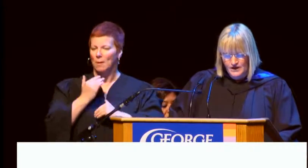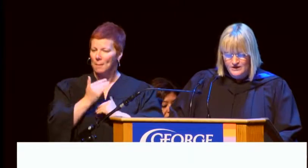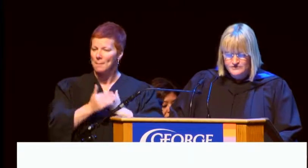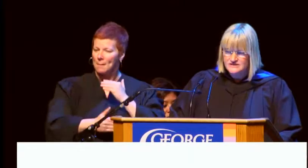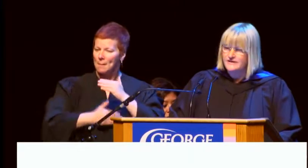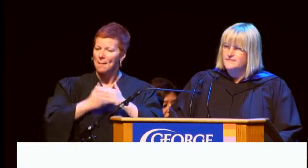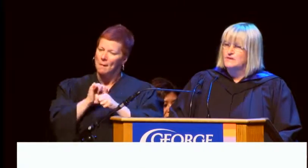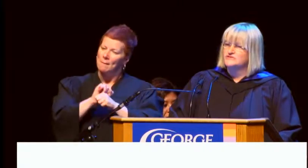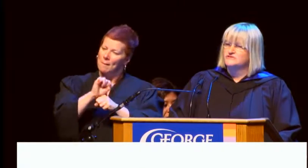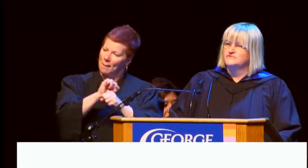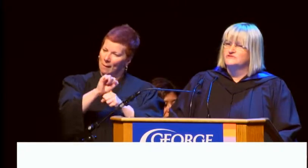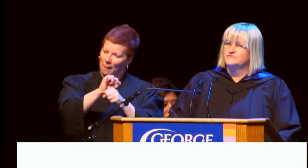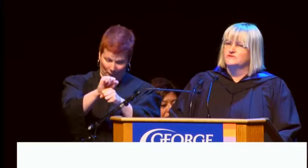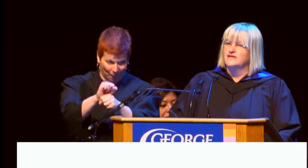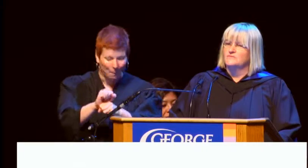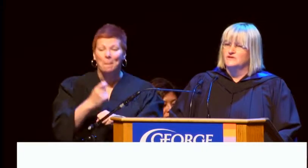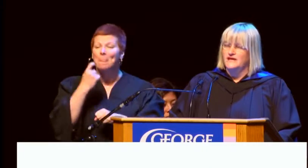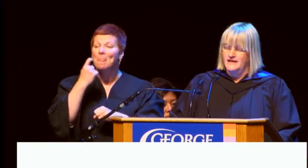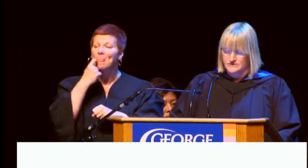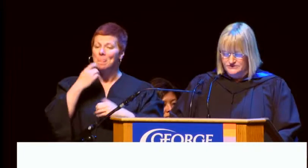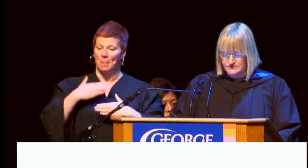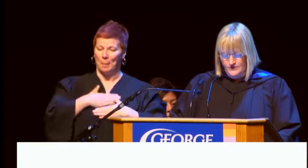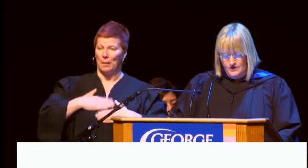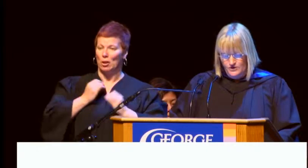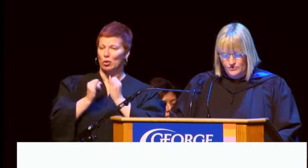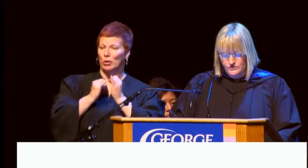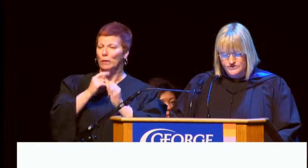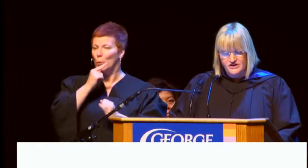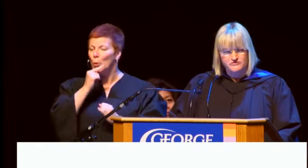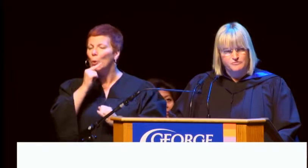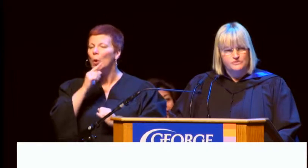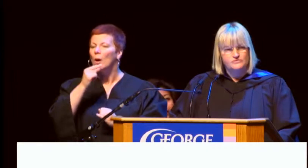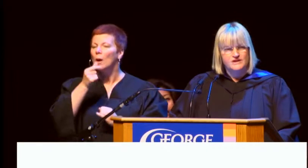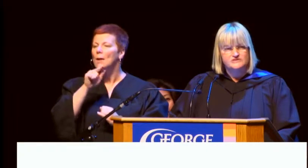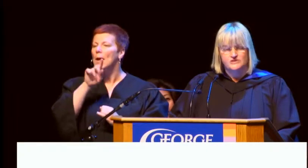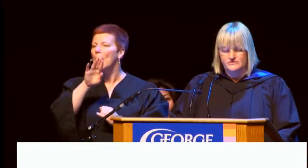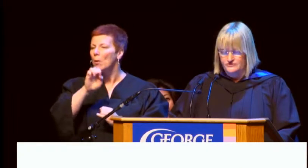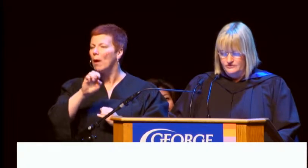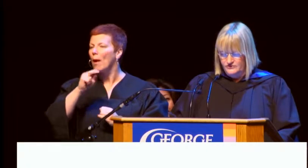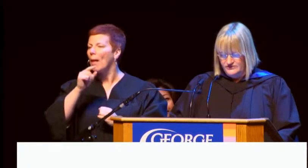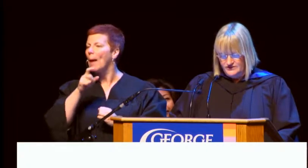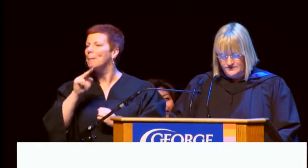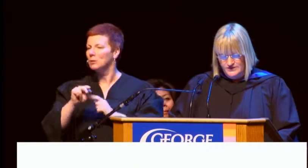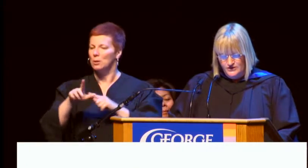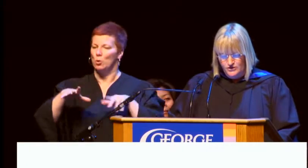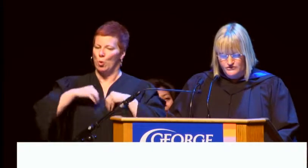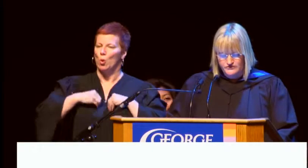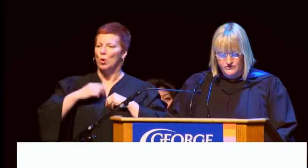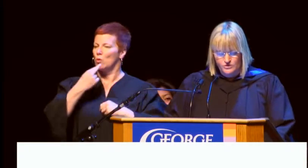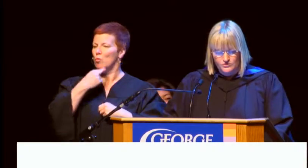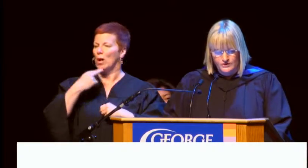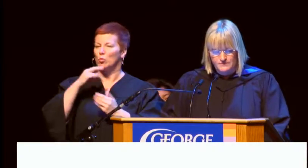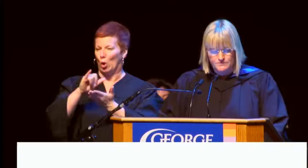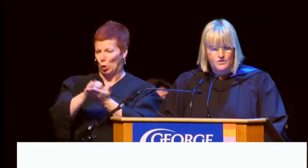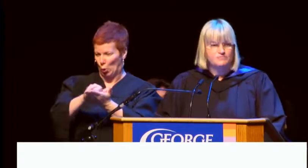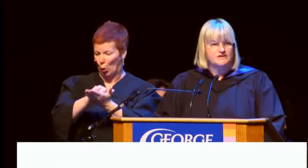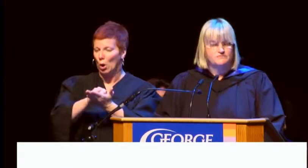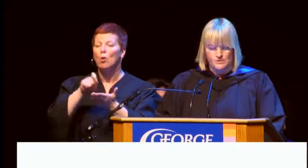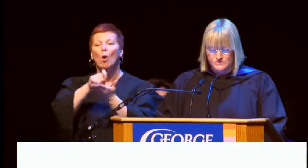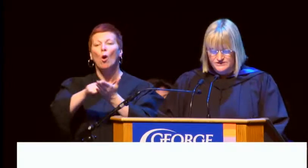I RECENTLY HAD THE PLEASURE OF INTERVIEWING GABRIELLE HAMILTON, OWNER AND CHEF OF PRUNE RESTAURANT IN NEW YORK CITY AND RECENT WINNER OF A JAMES BEARD BOOK AWARD